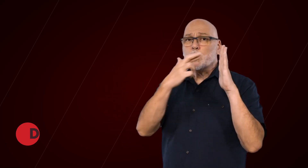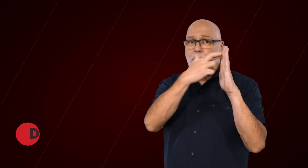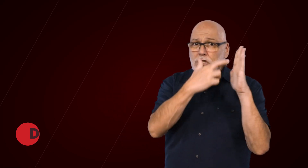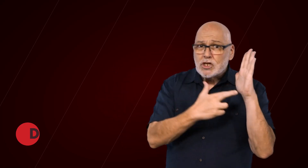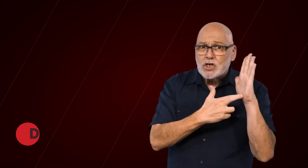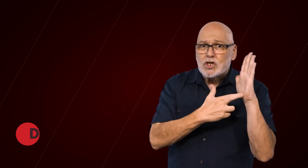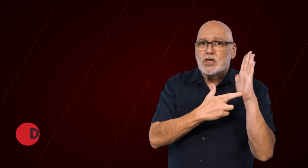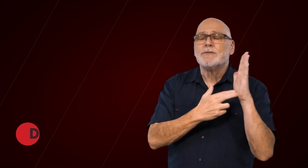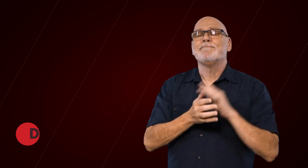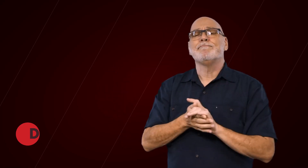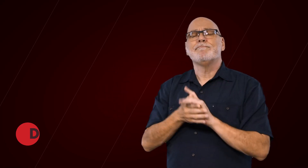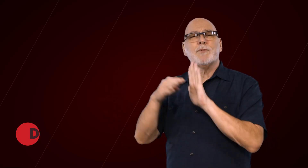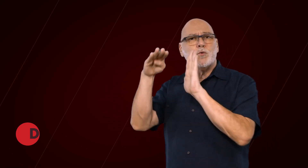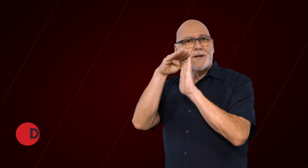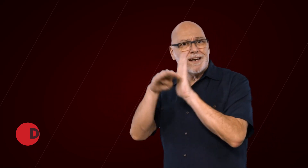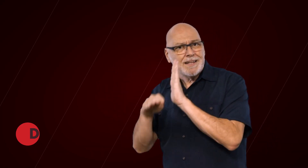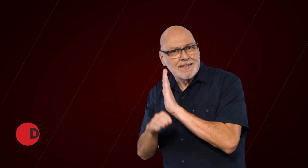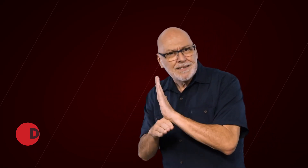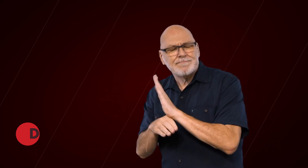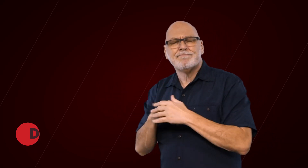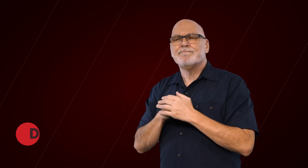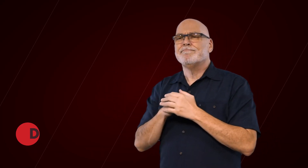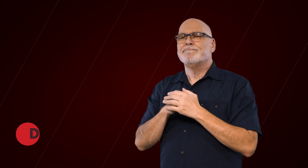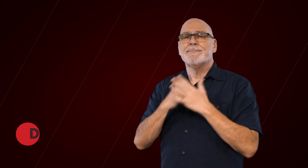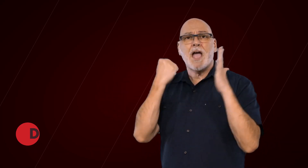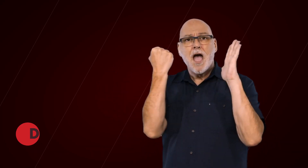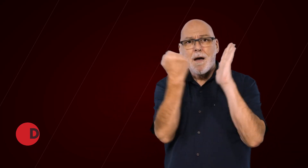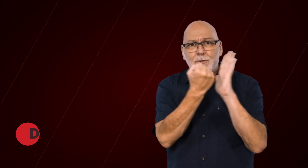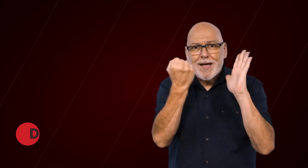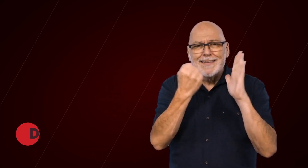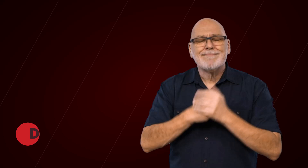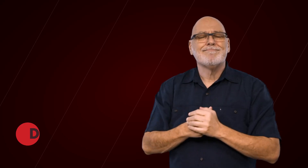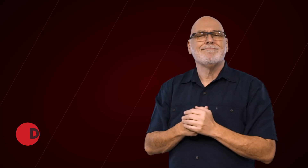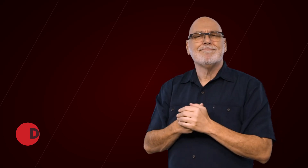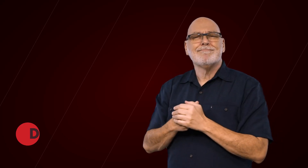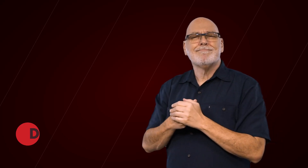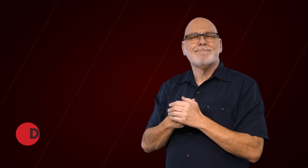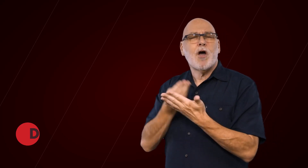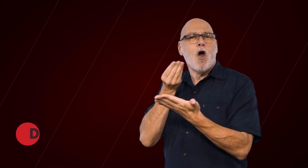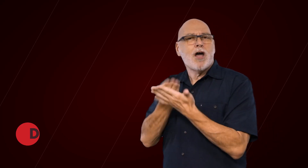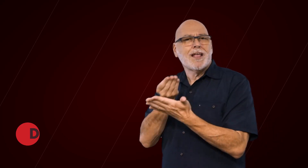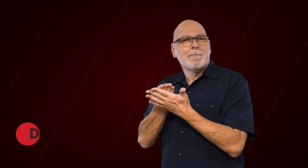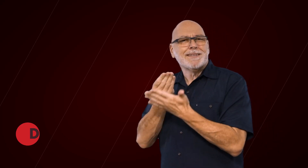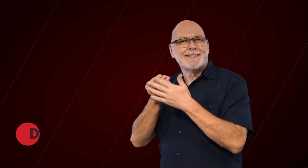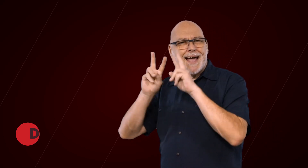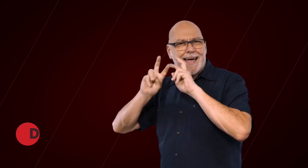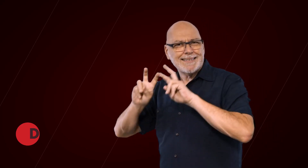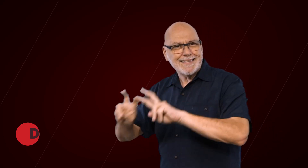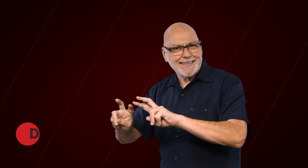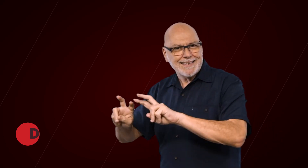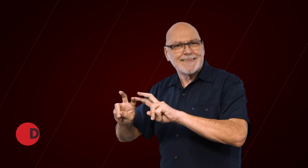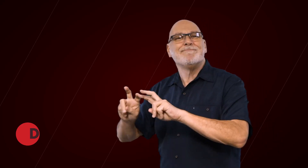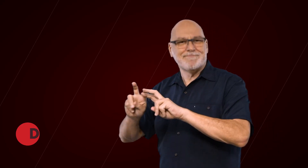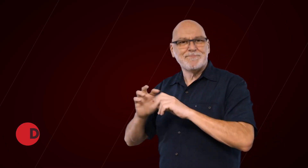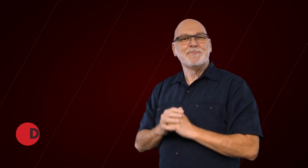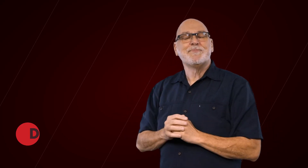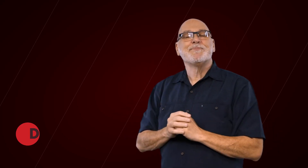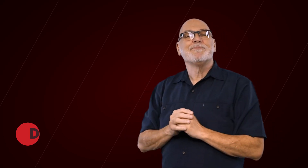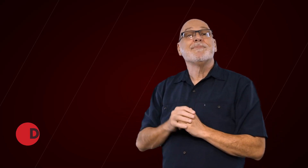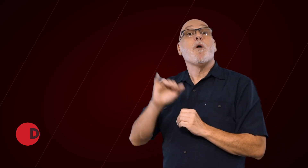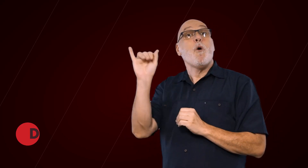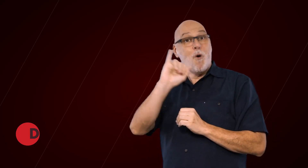registration, regulations, incorporation and economic data.